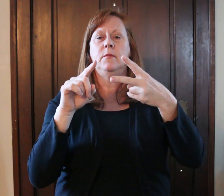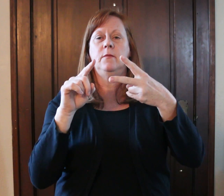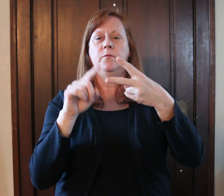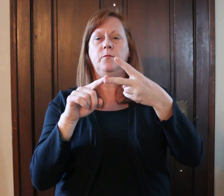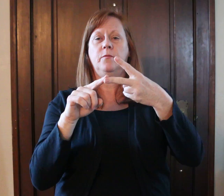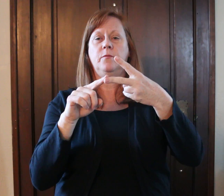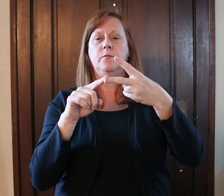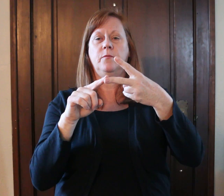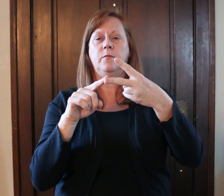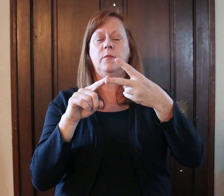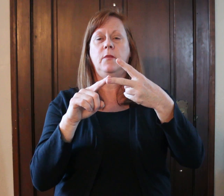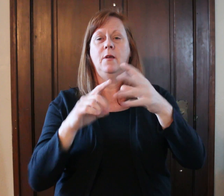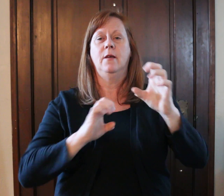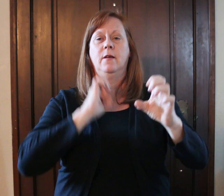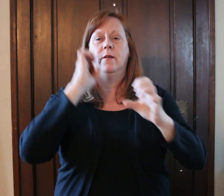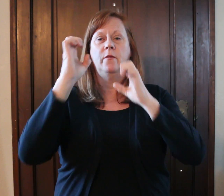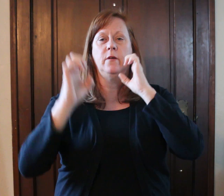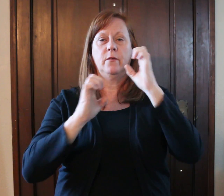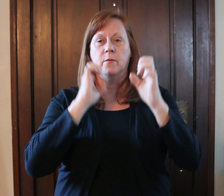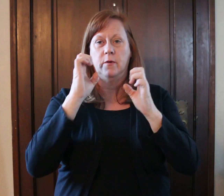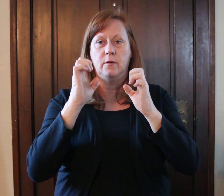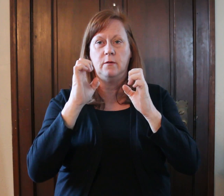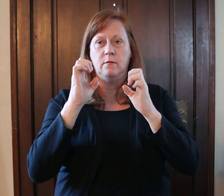second example evaluate.